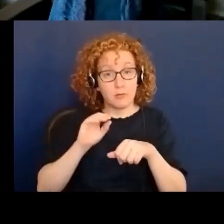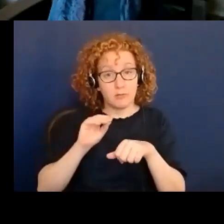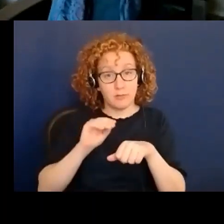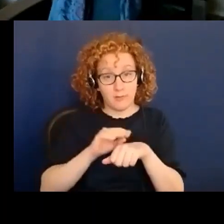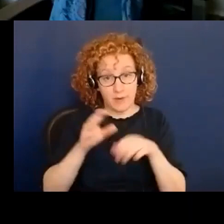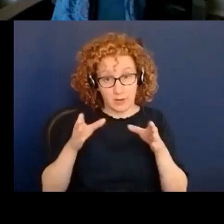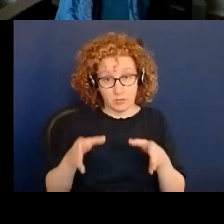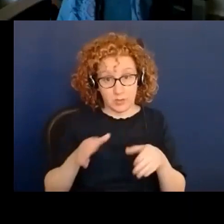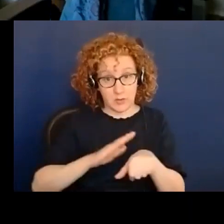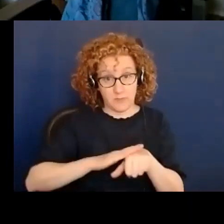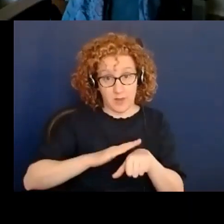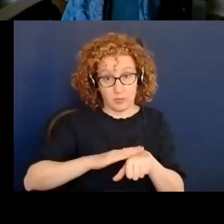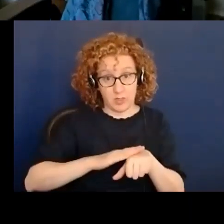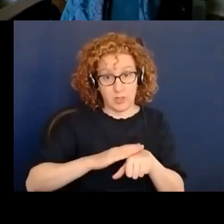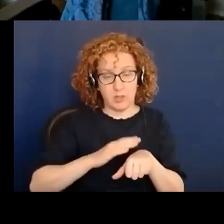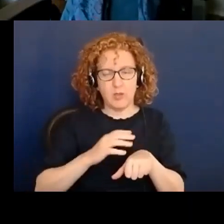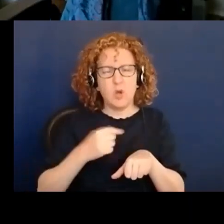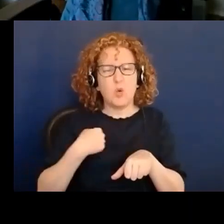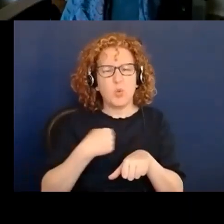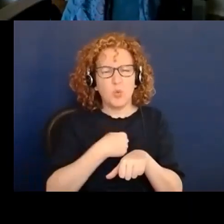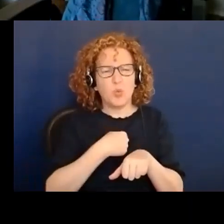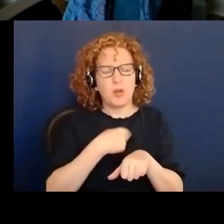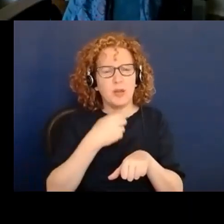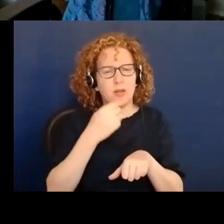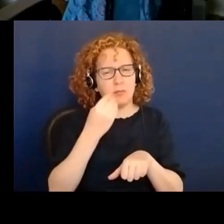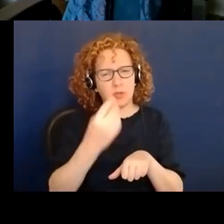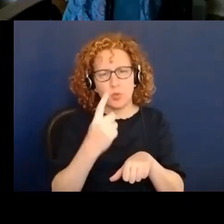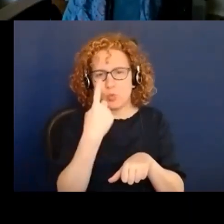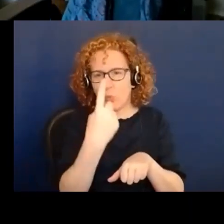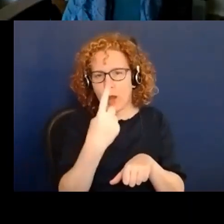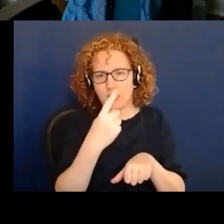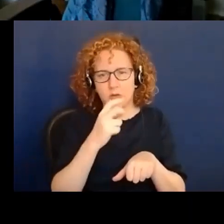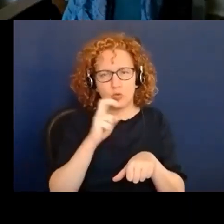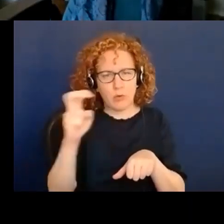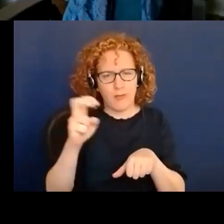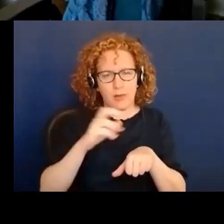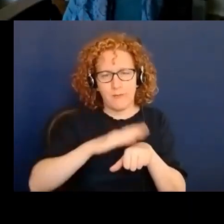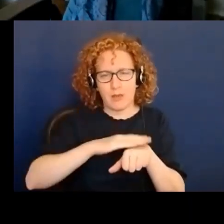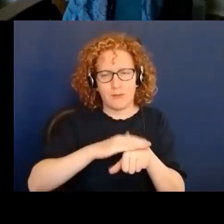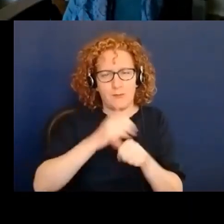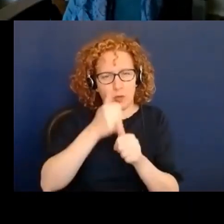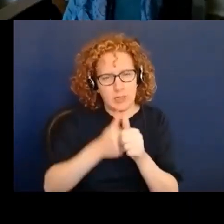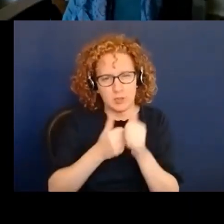just issue you know a single travel advisory for each country and because our historical approach